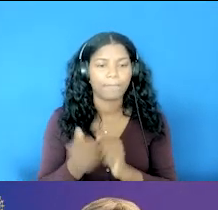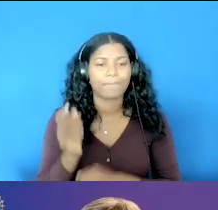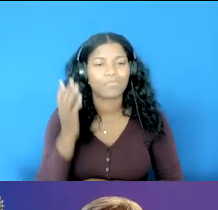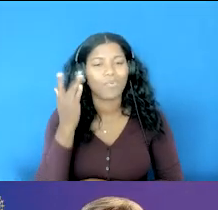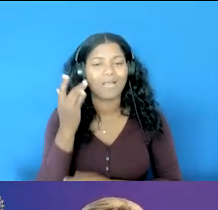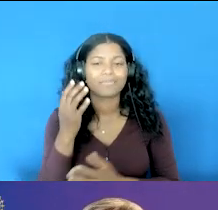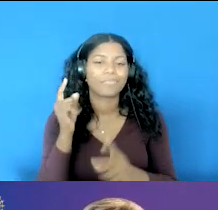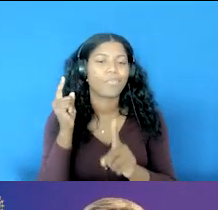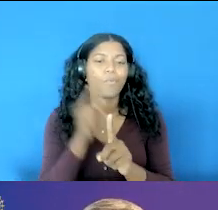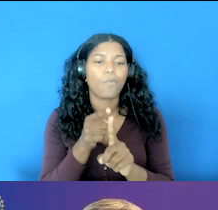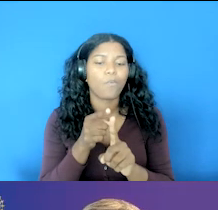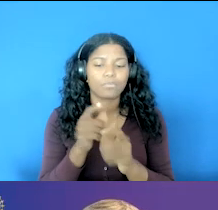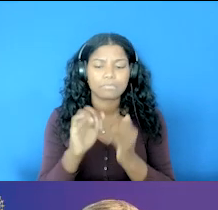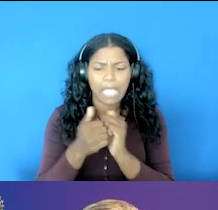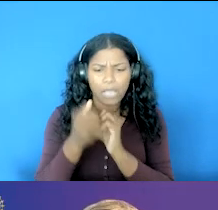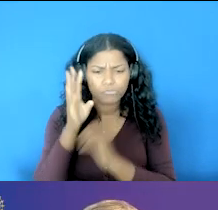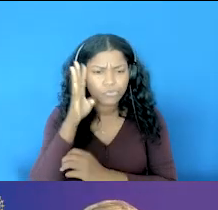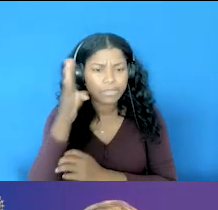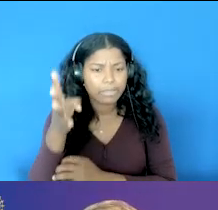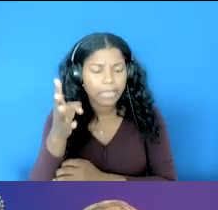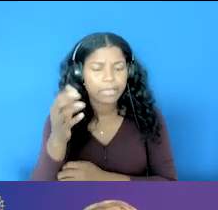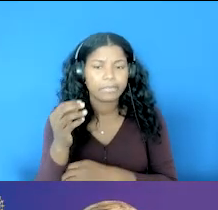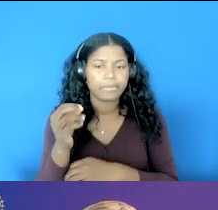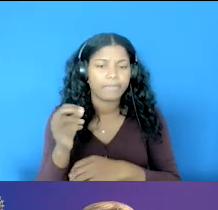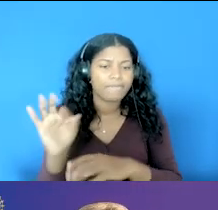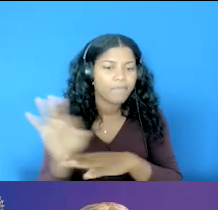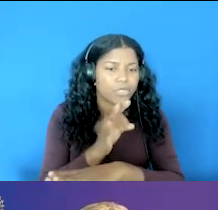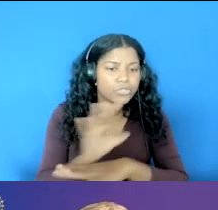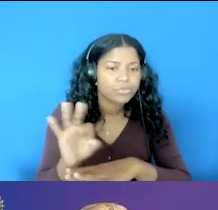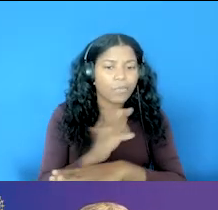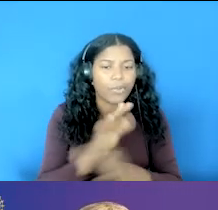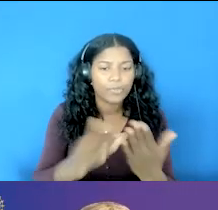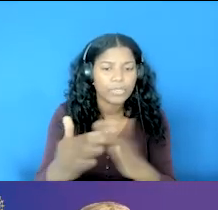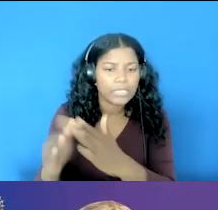to create functional synthetic microbial communities that address challenges